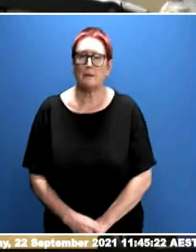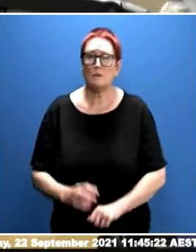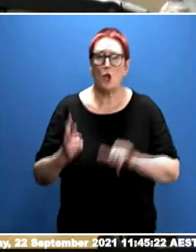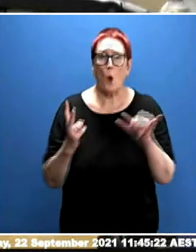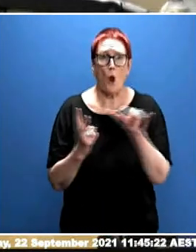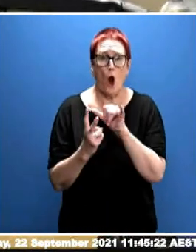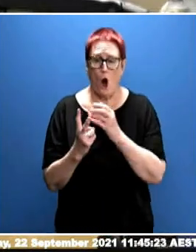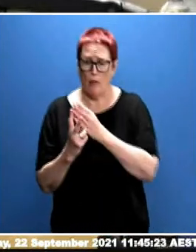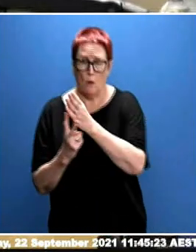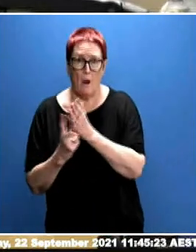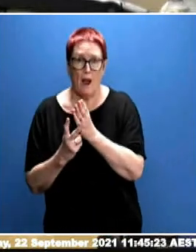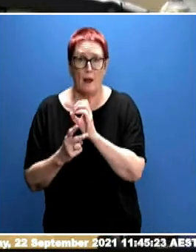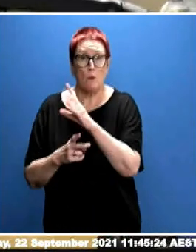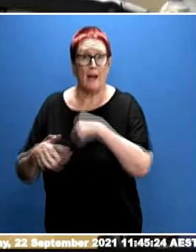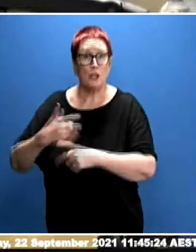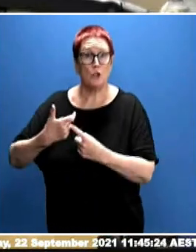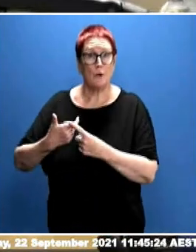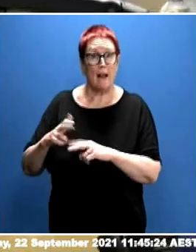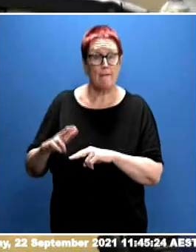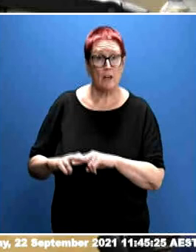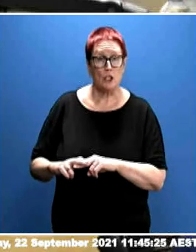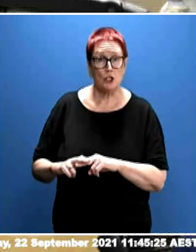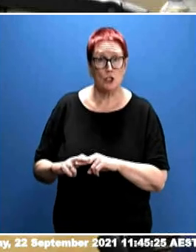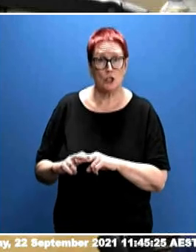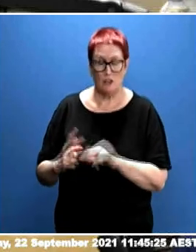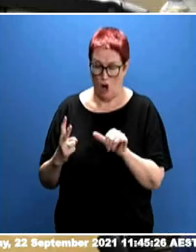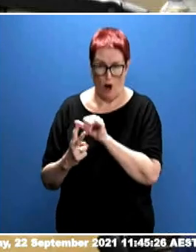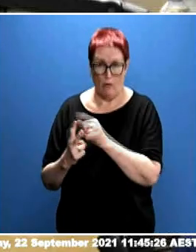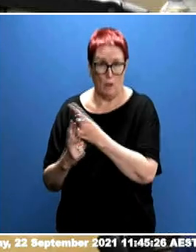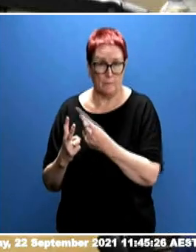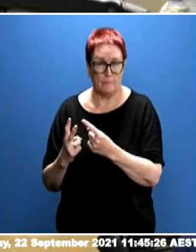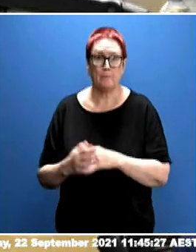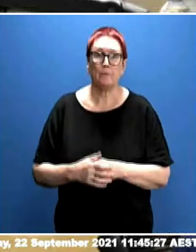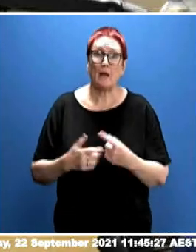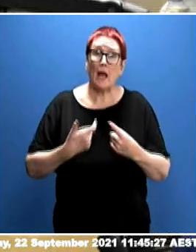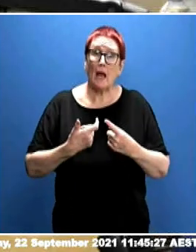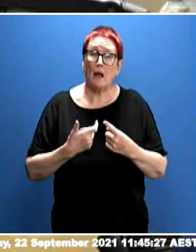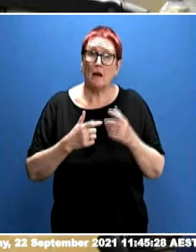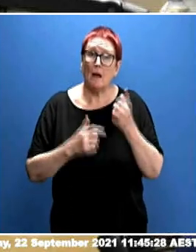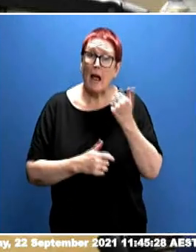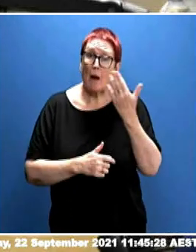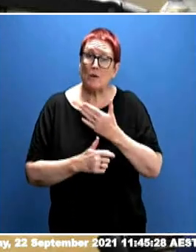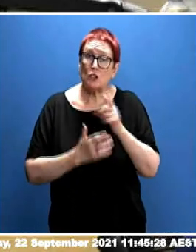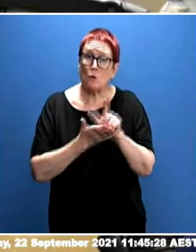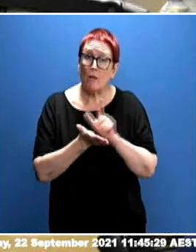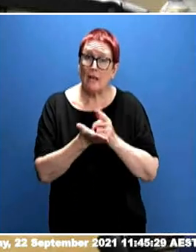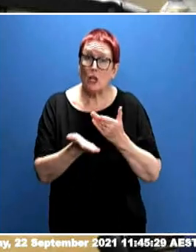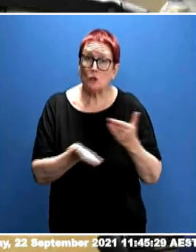is the Aboriginal Legal Service or other lawyers that might be able to act,